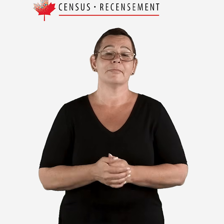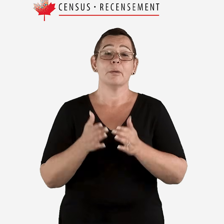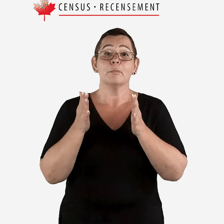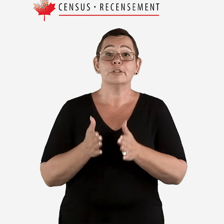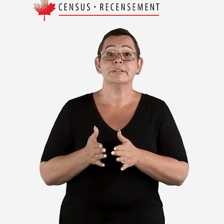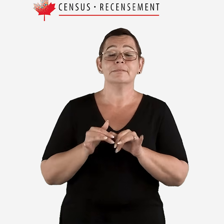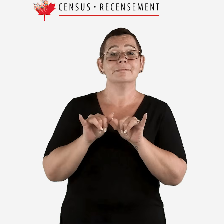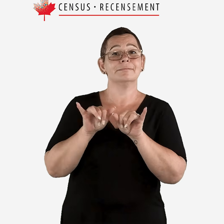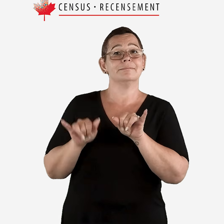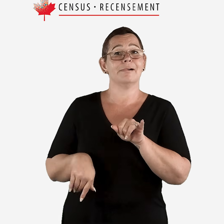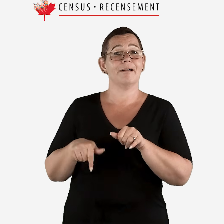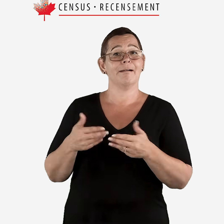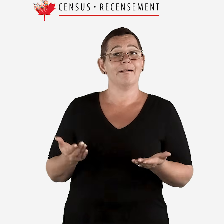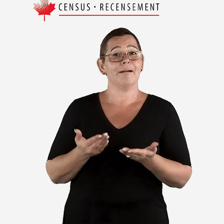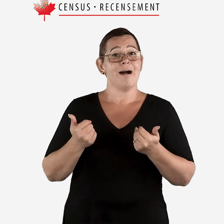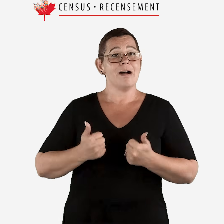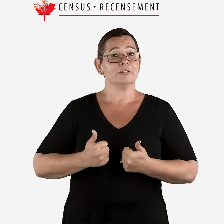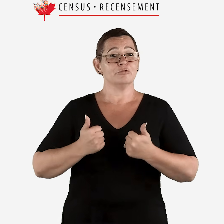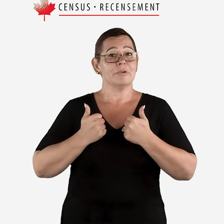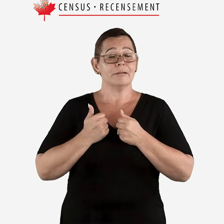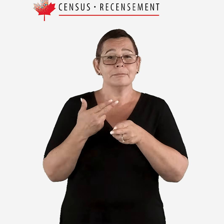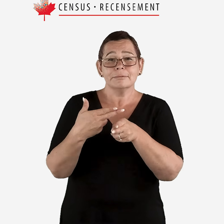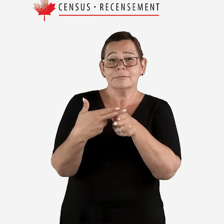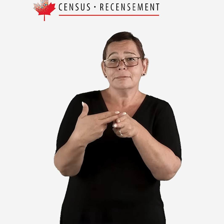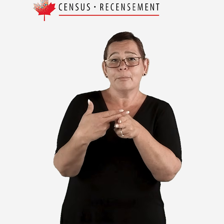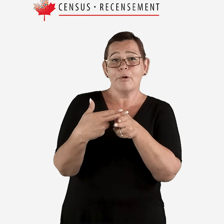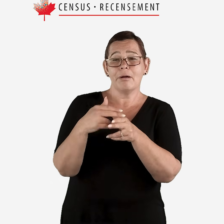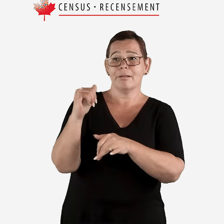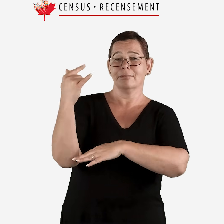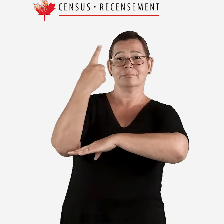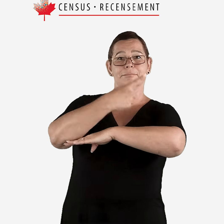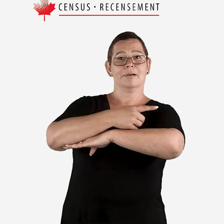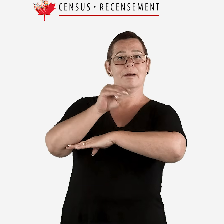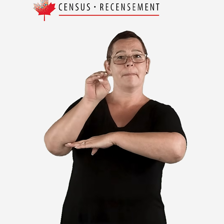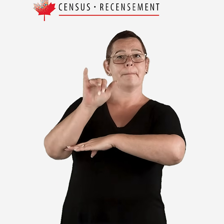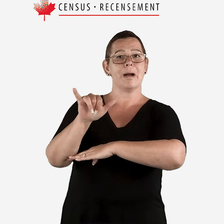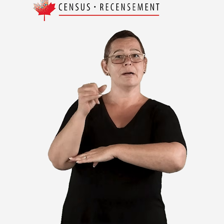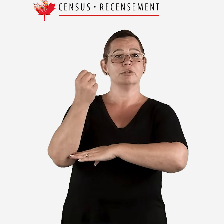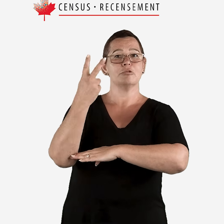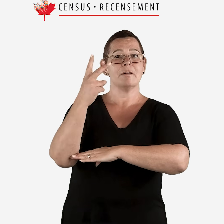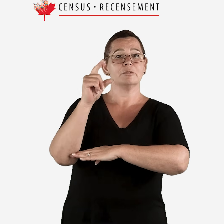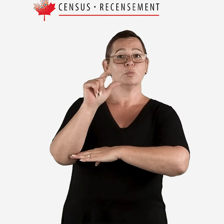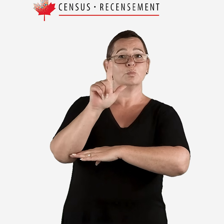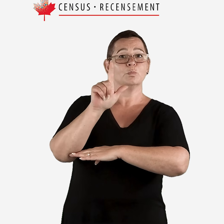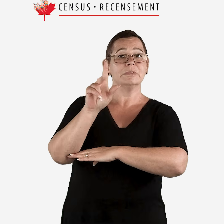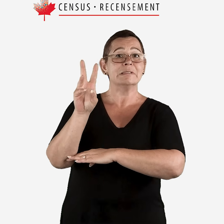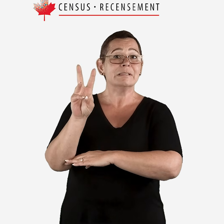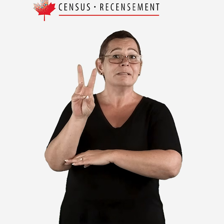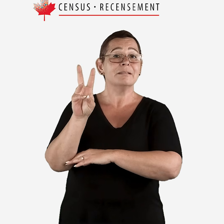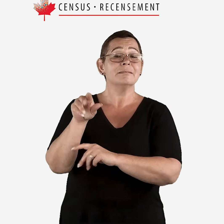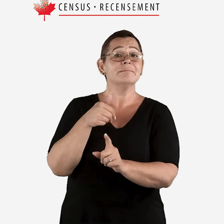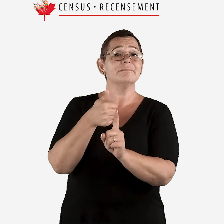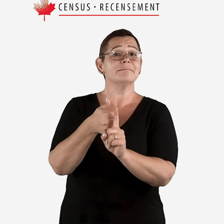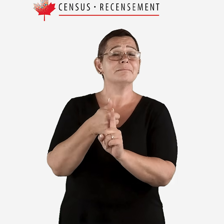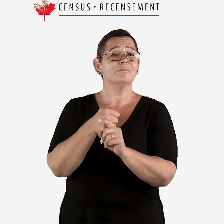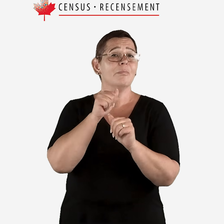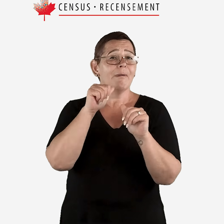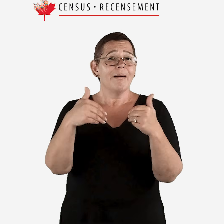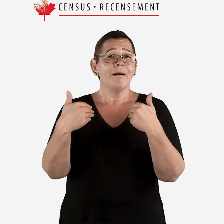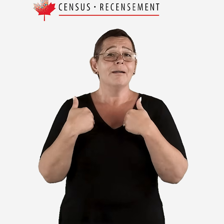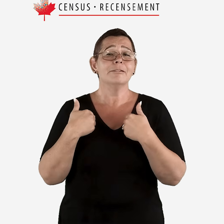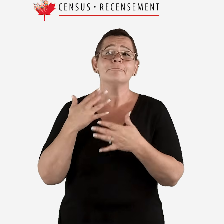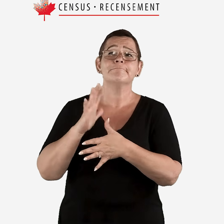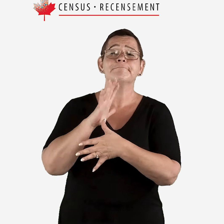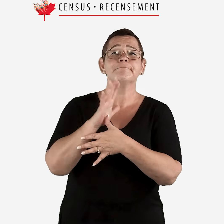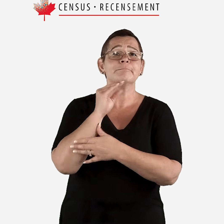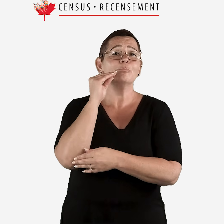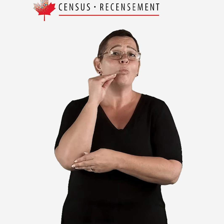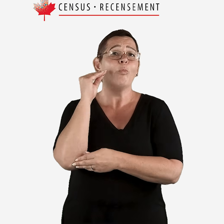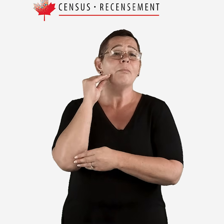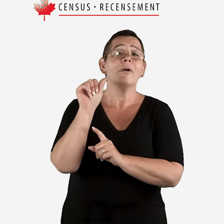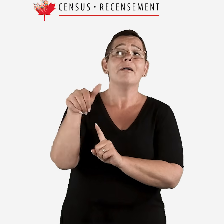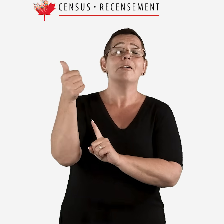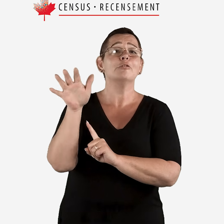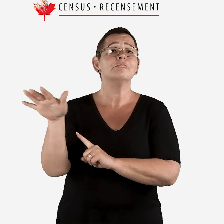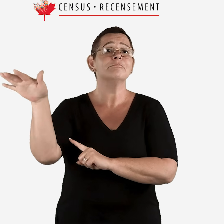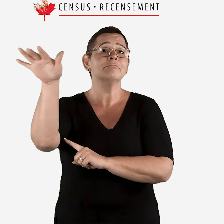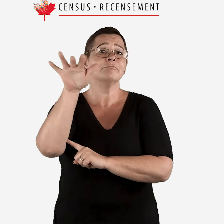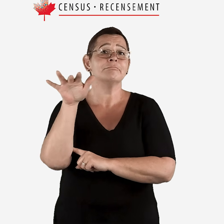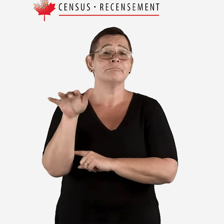Persons staying at this address temporarily on May 12, 2026 who have no main residence elsewhere.